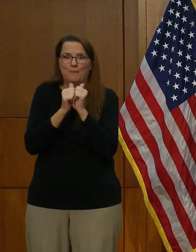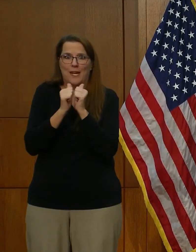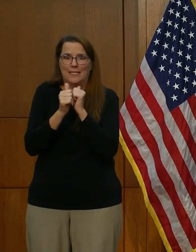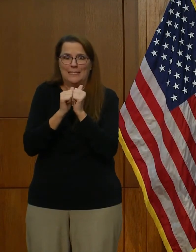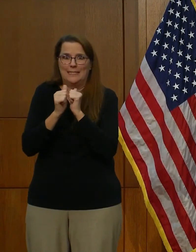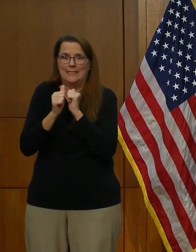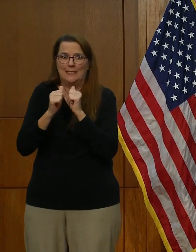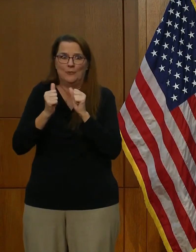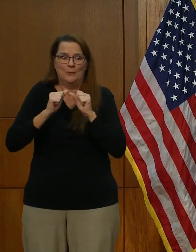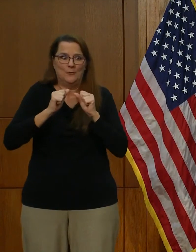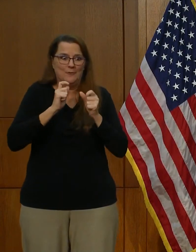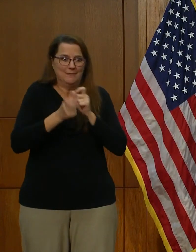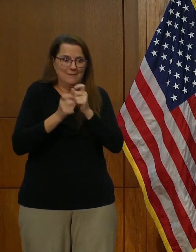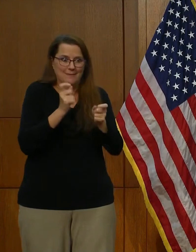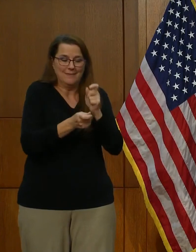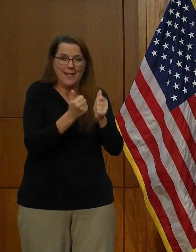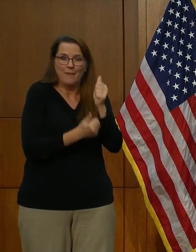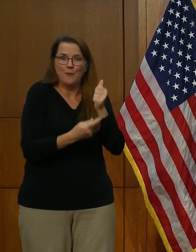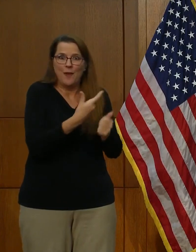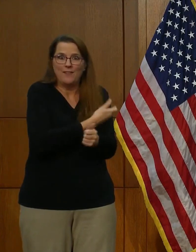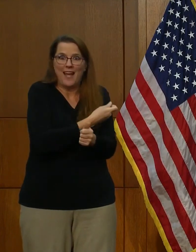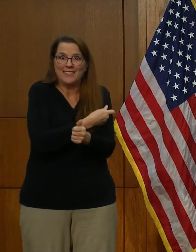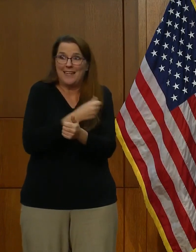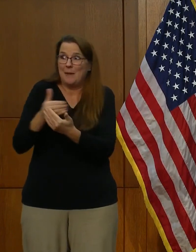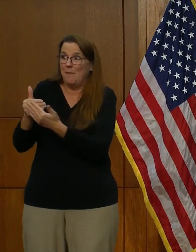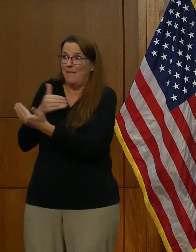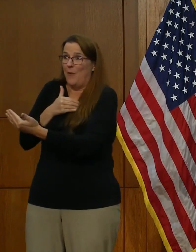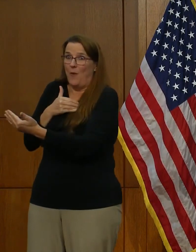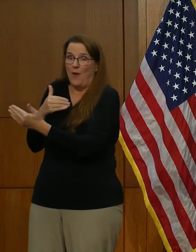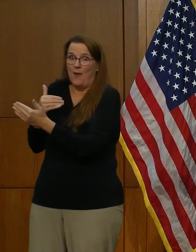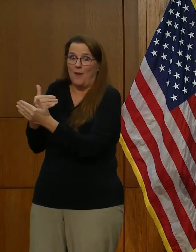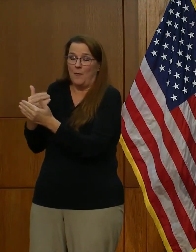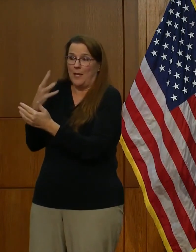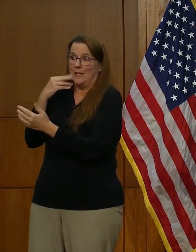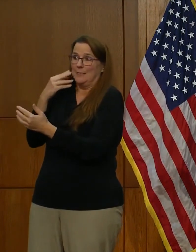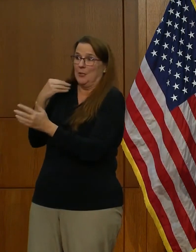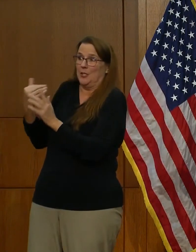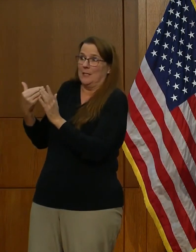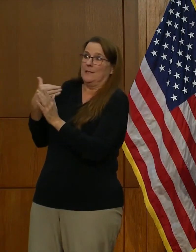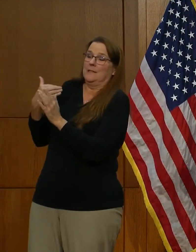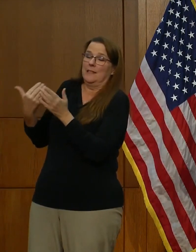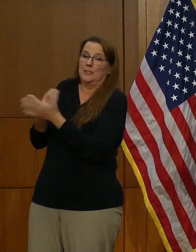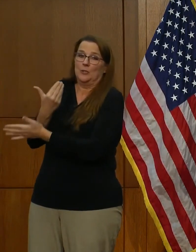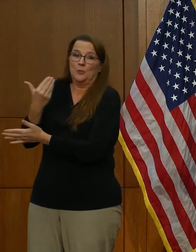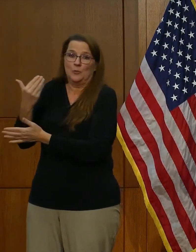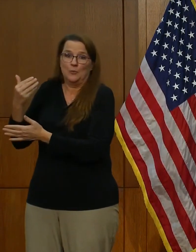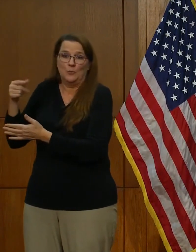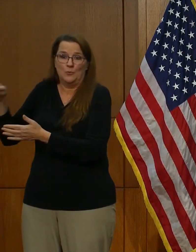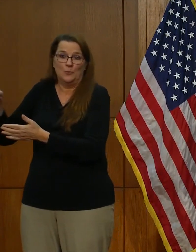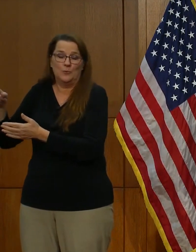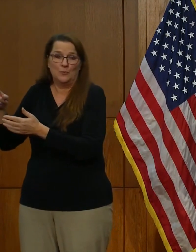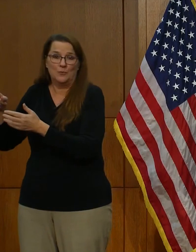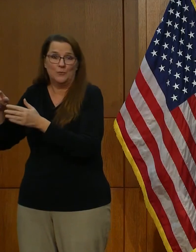IT'S AVAILABLE TO YOU WERE IN THE RACE. TO GET EVERYONE